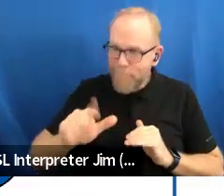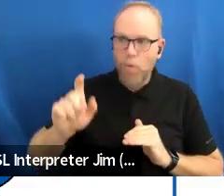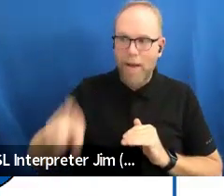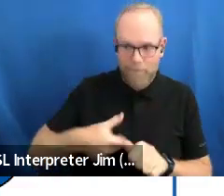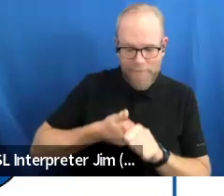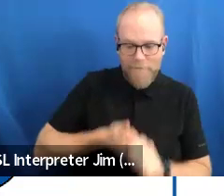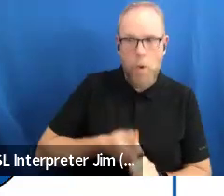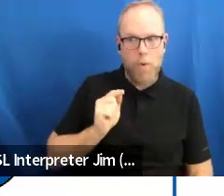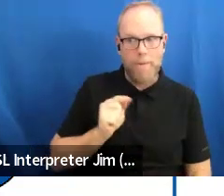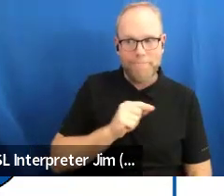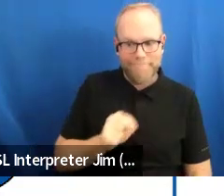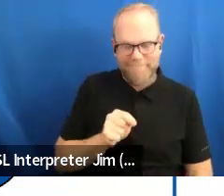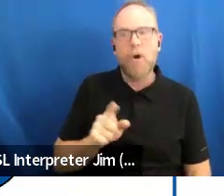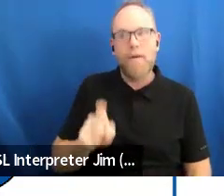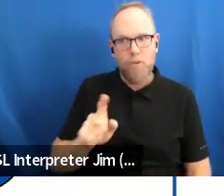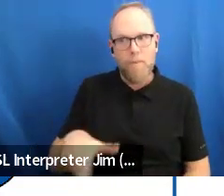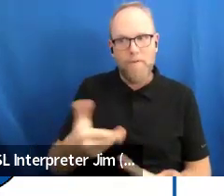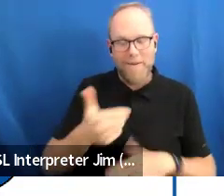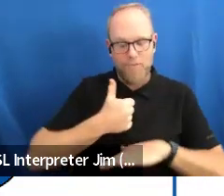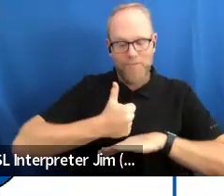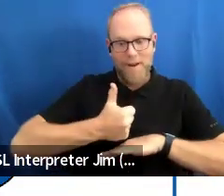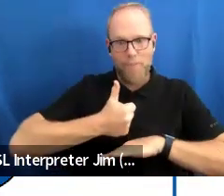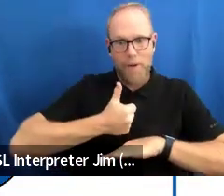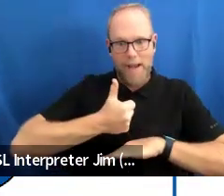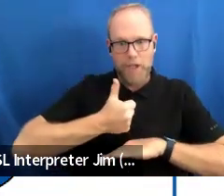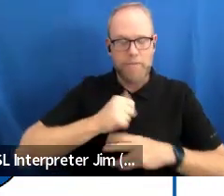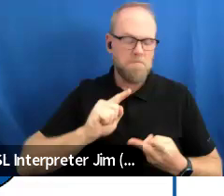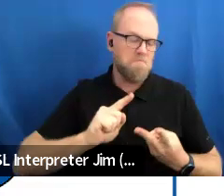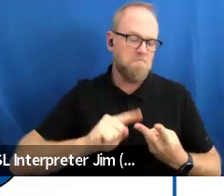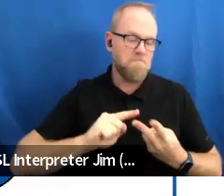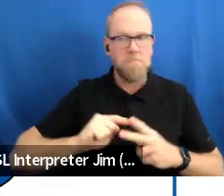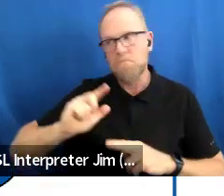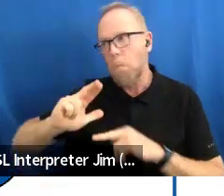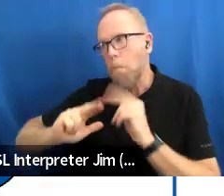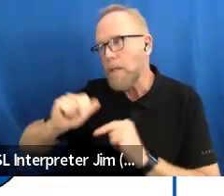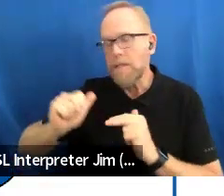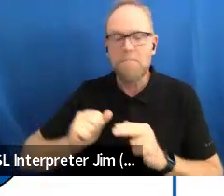You have to make transportation, and buildings and sidewalks and other things accessible.